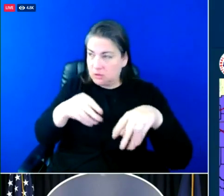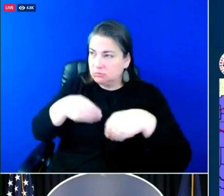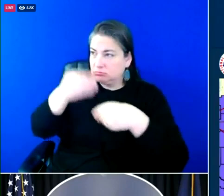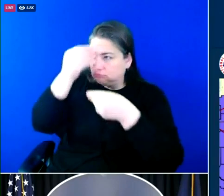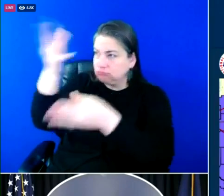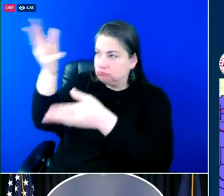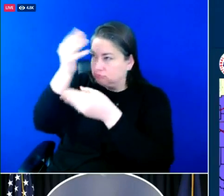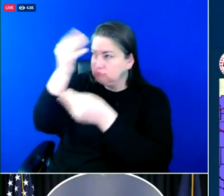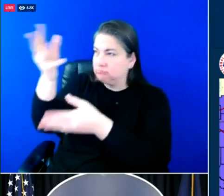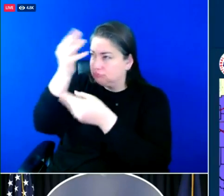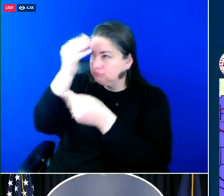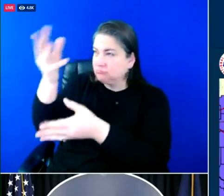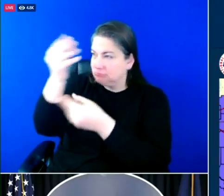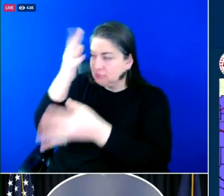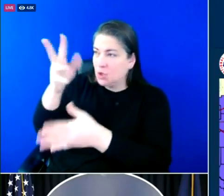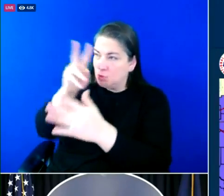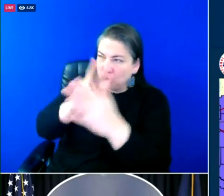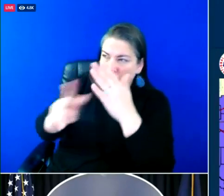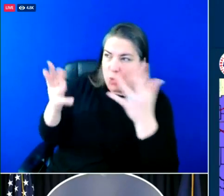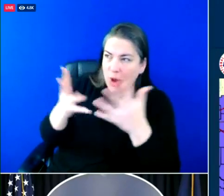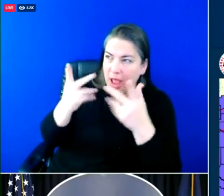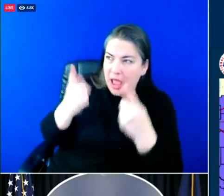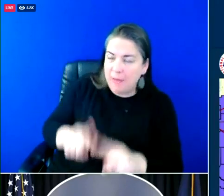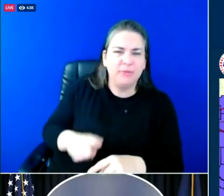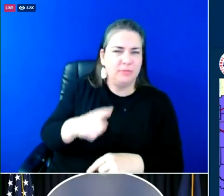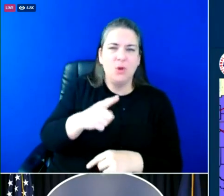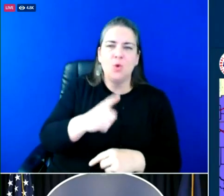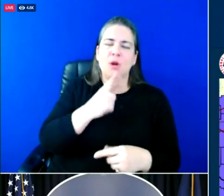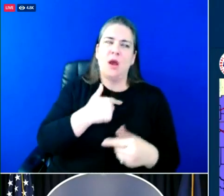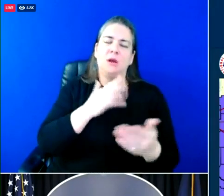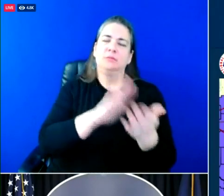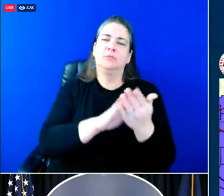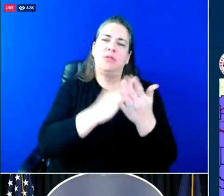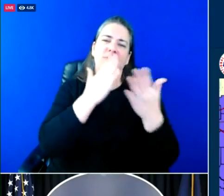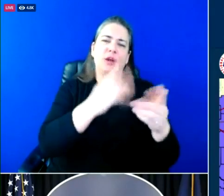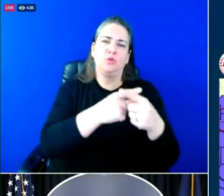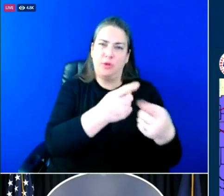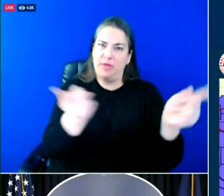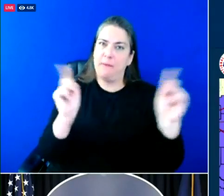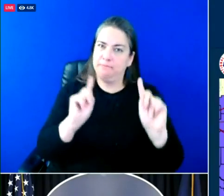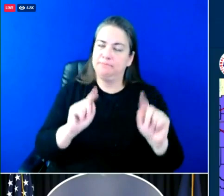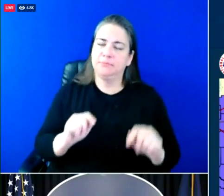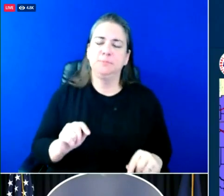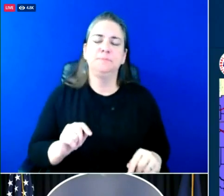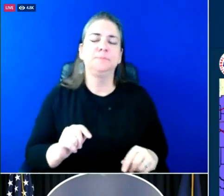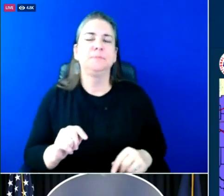projections. So this heaviest precipitation will occur from 5 p.m.